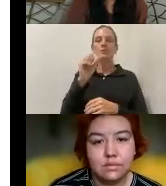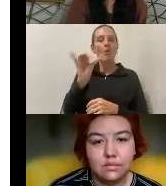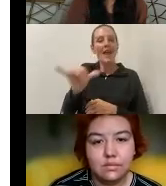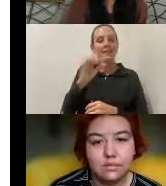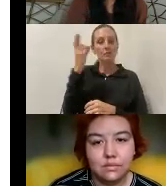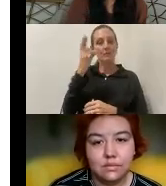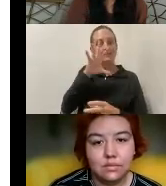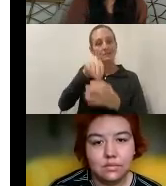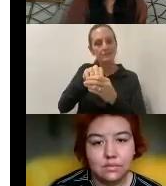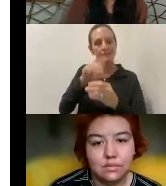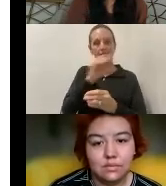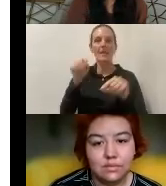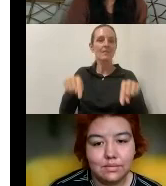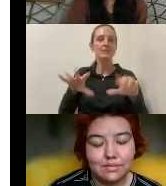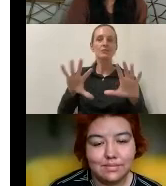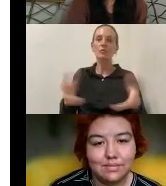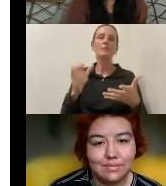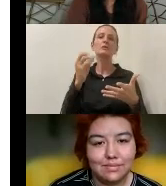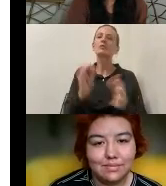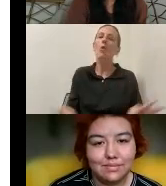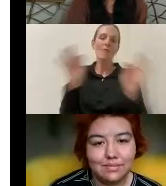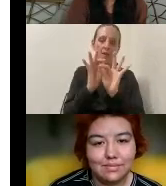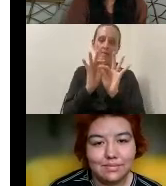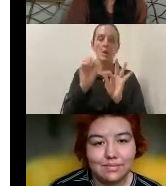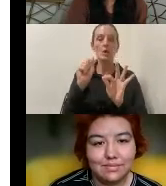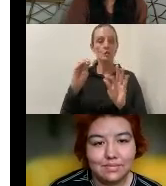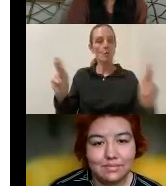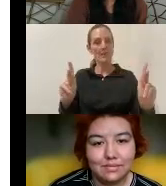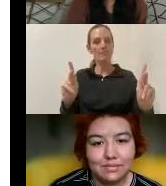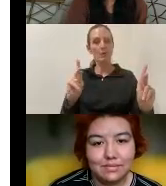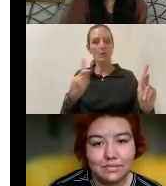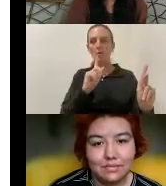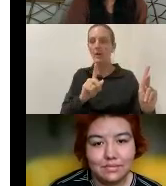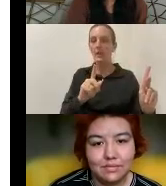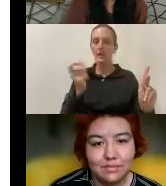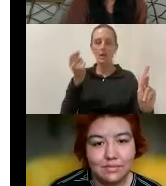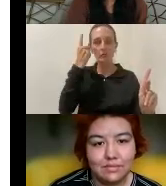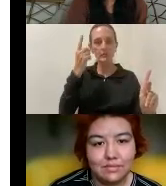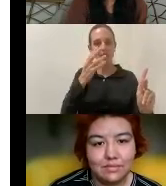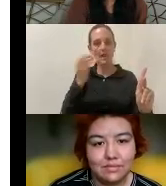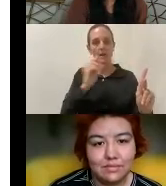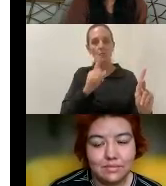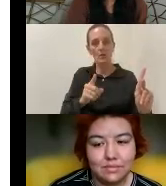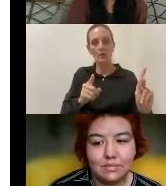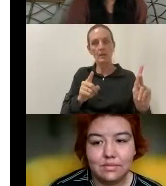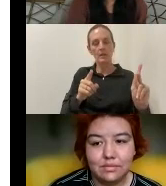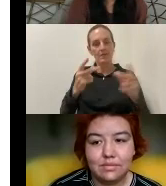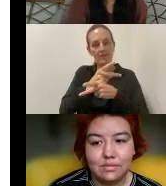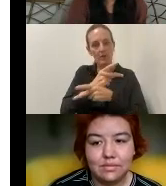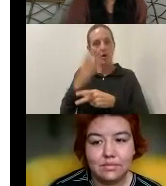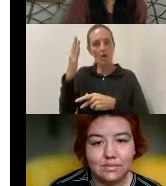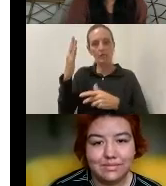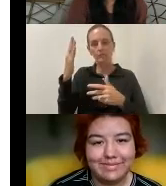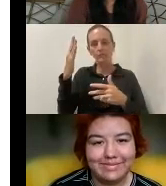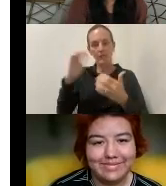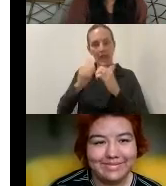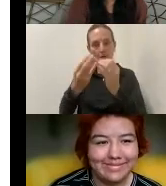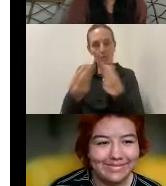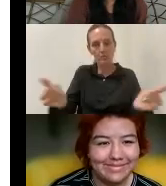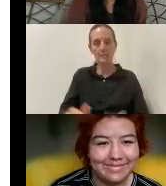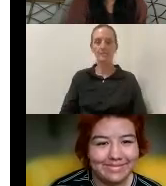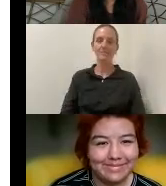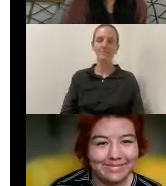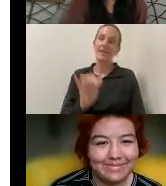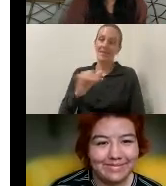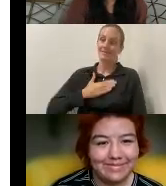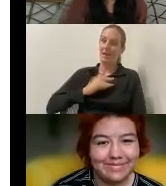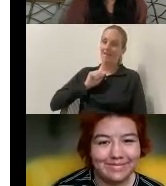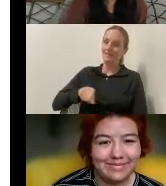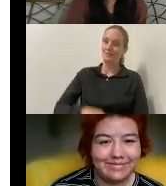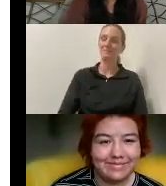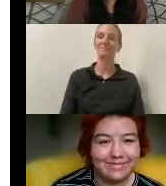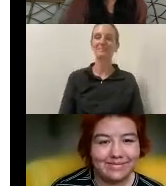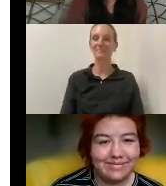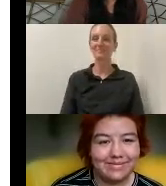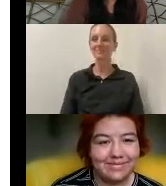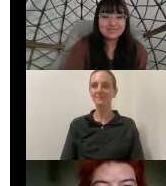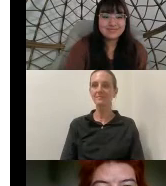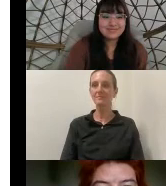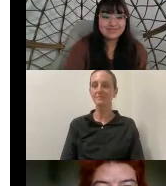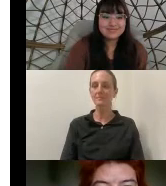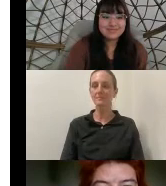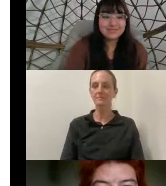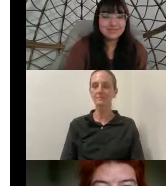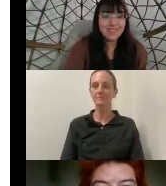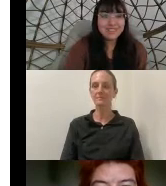so valuable, just we can understand and really try to get down to why we need to do this,